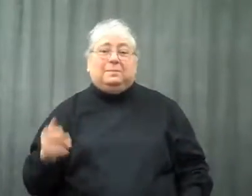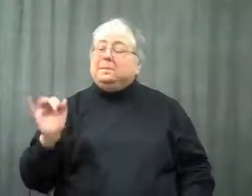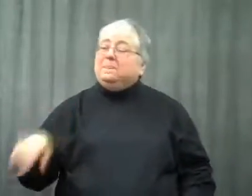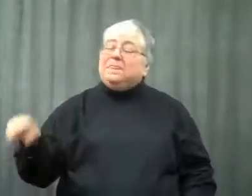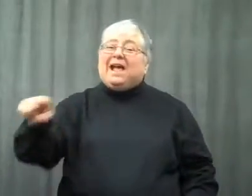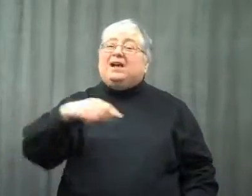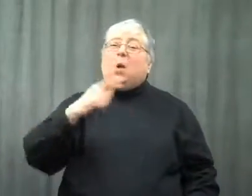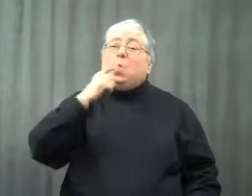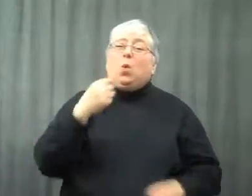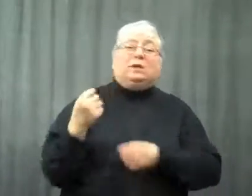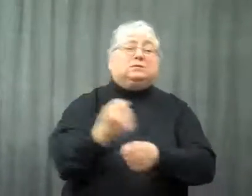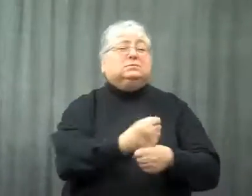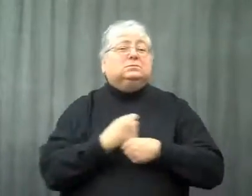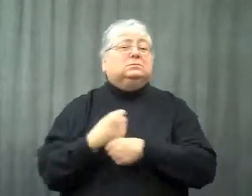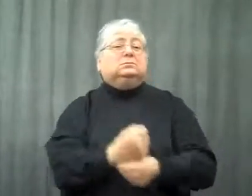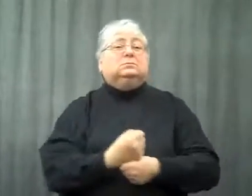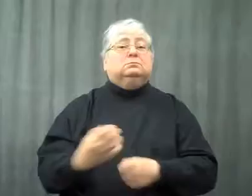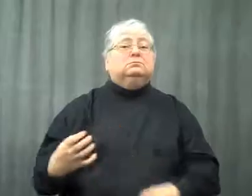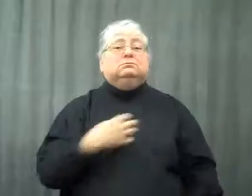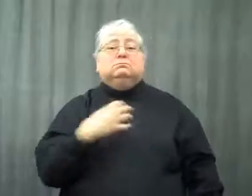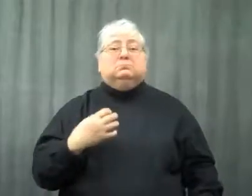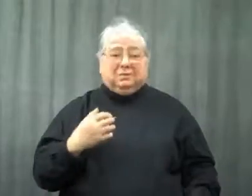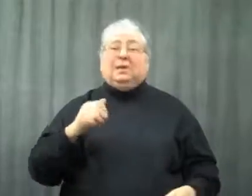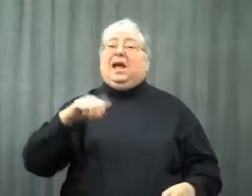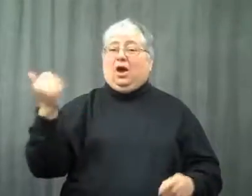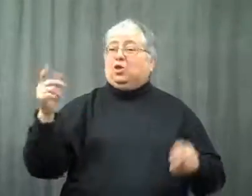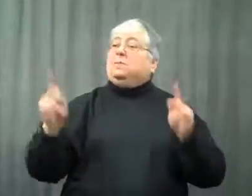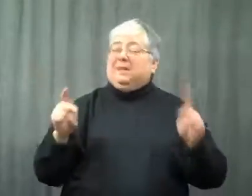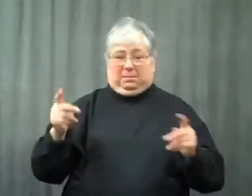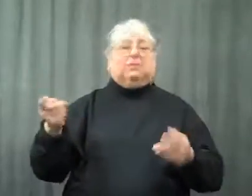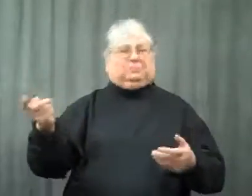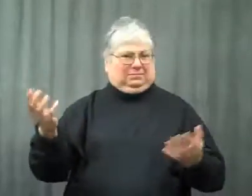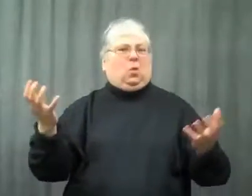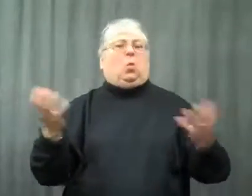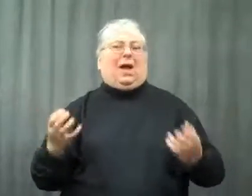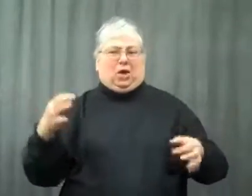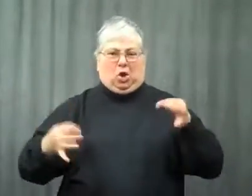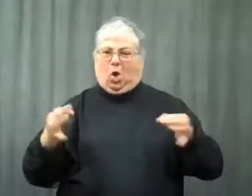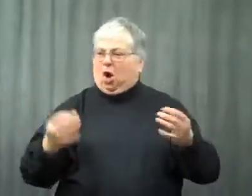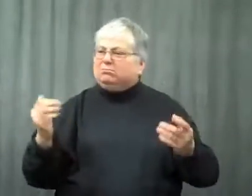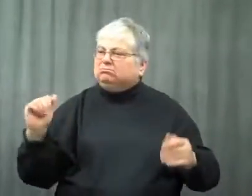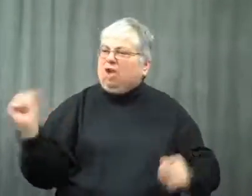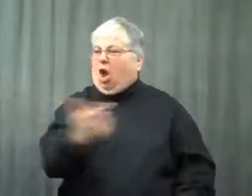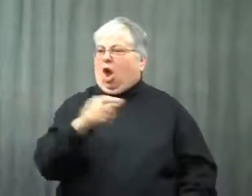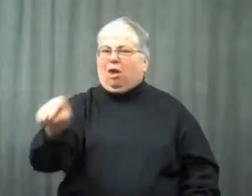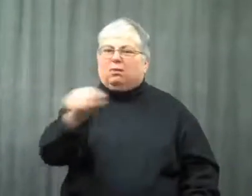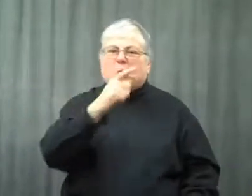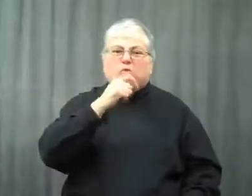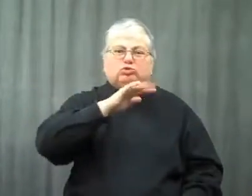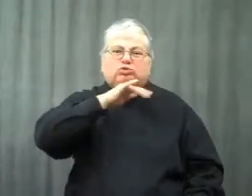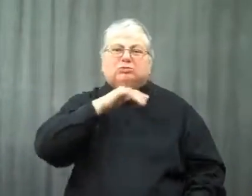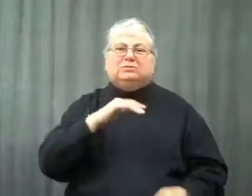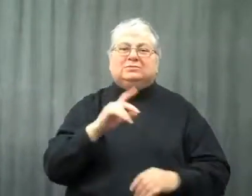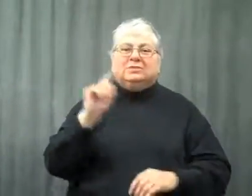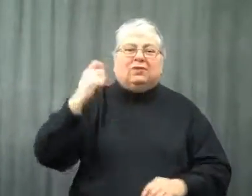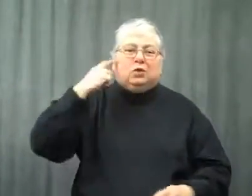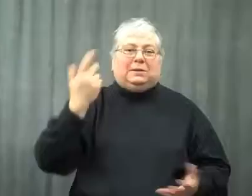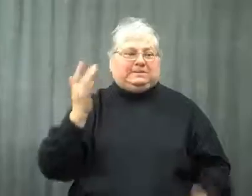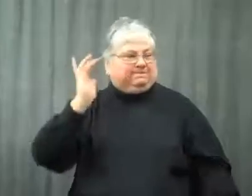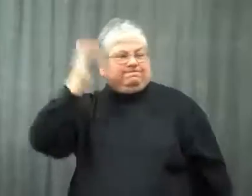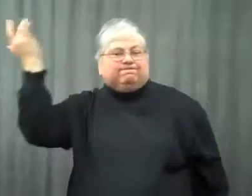The protesters and others want all those involved in corruption to face charges.